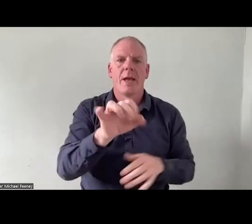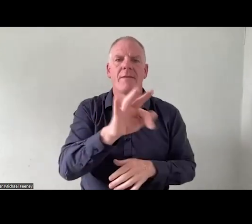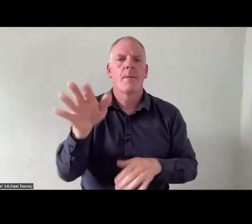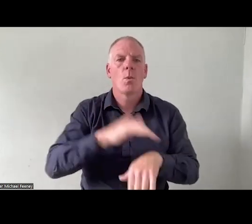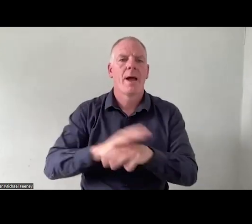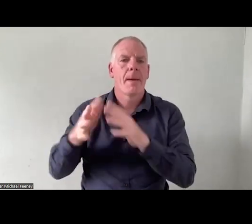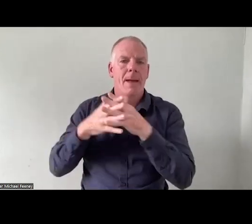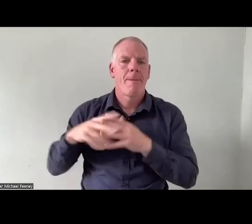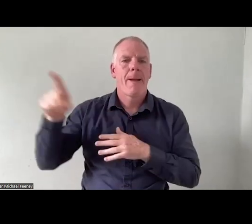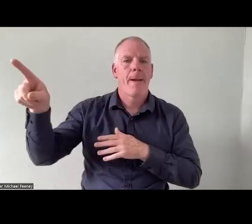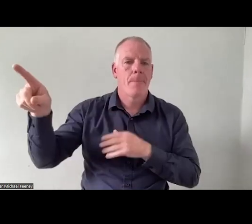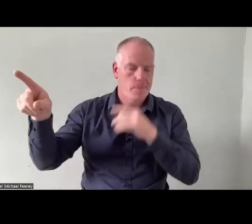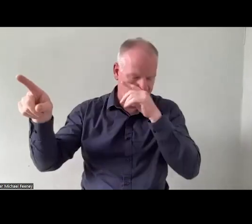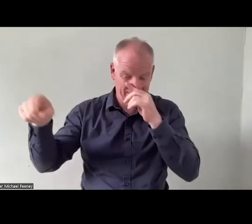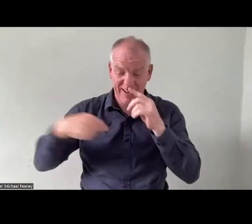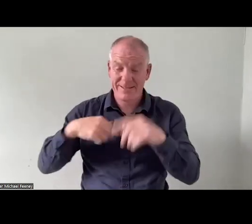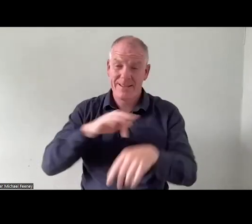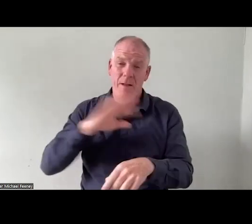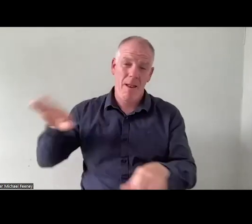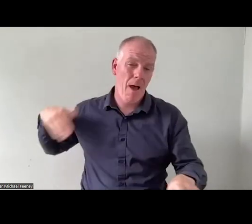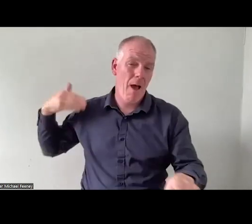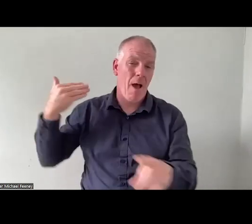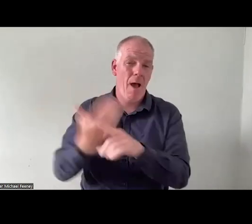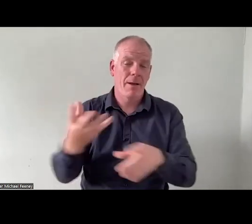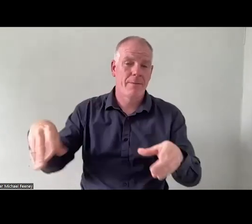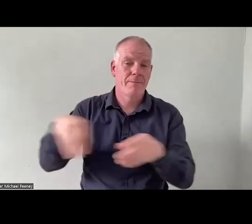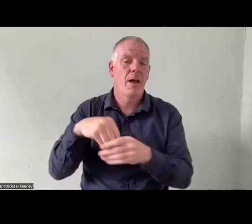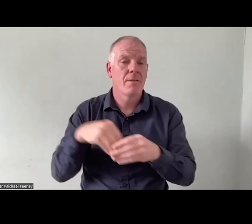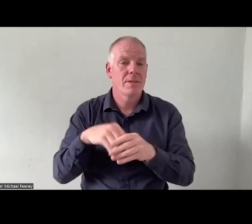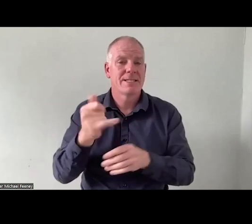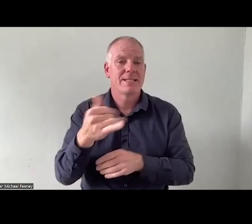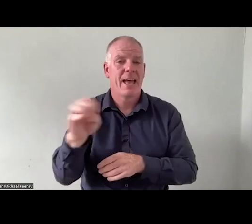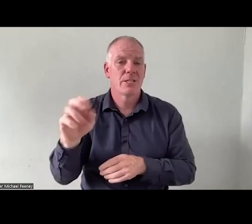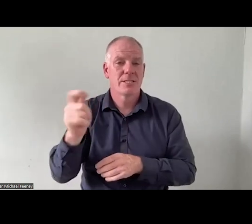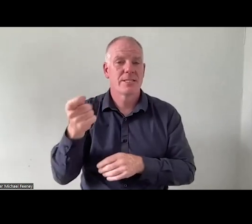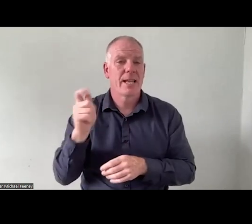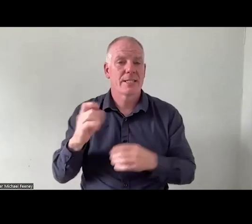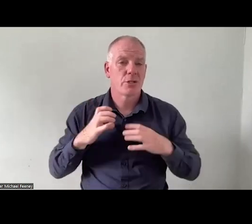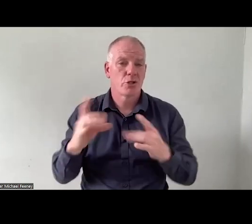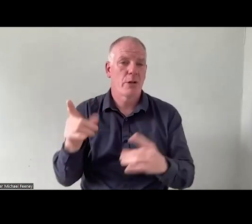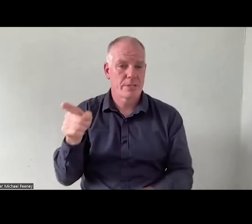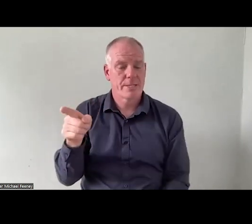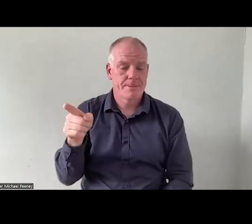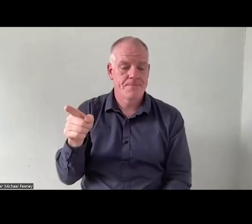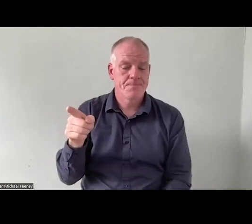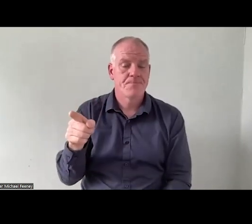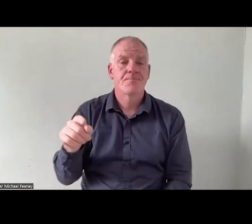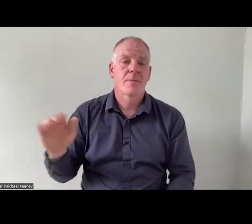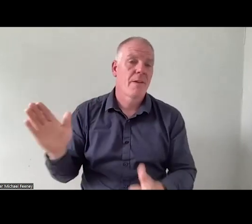So, I've had a long association with the Stagetext charity, originally as a supplier.